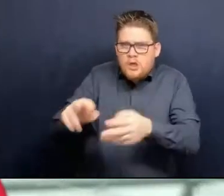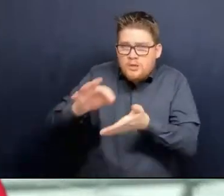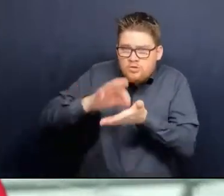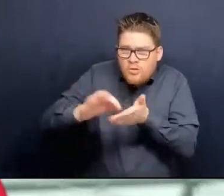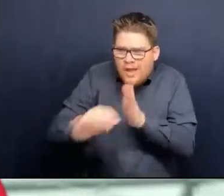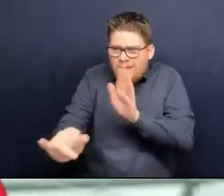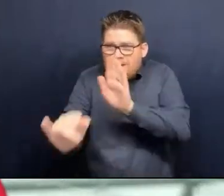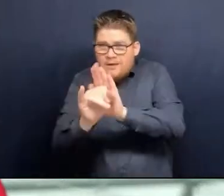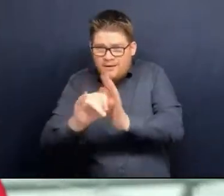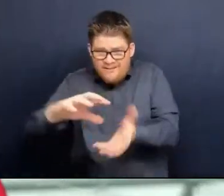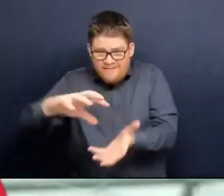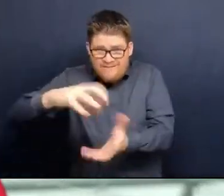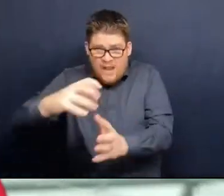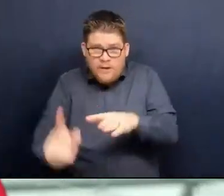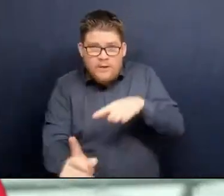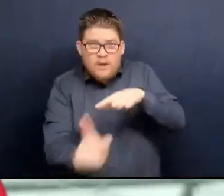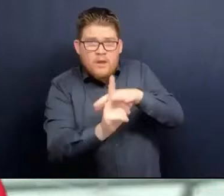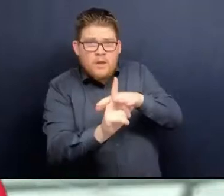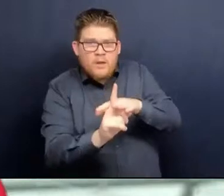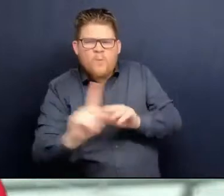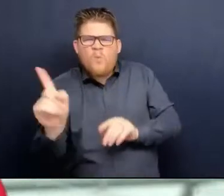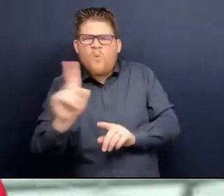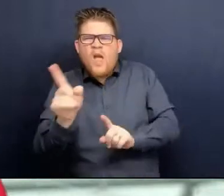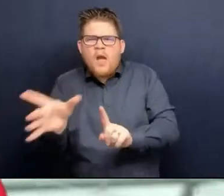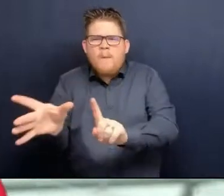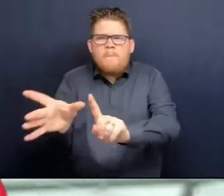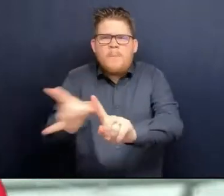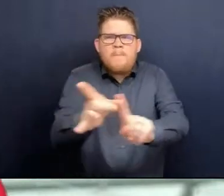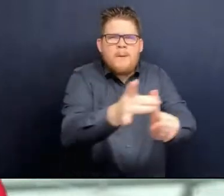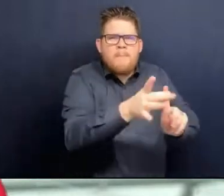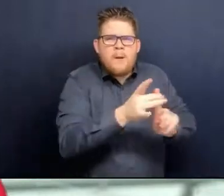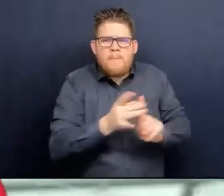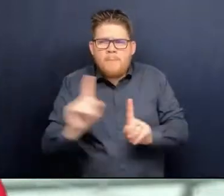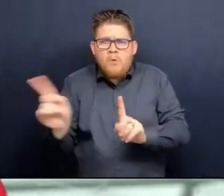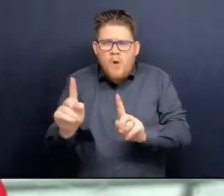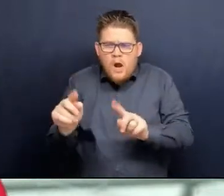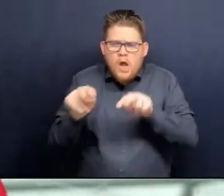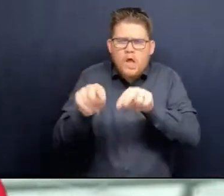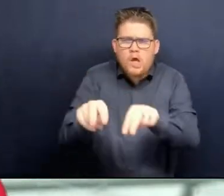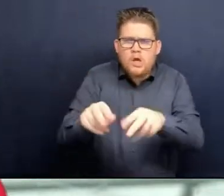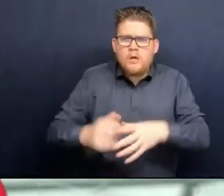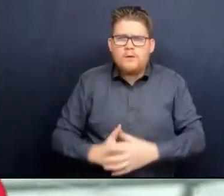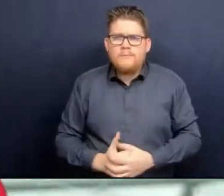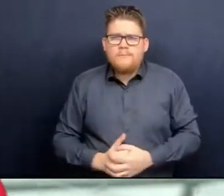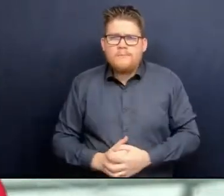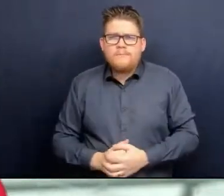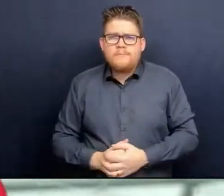them being able to find the changes and being able to assess the impacts, and I'm just